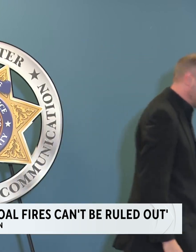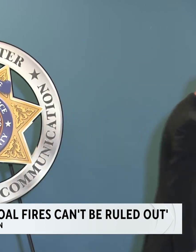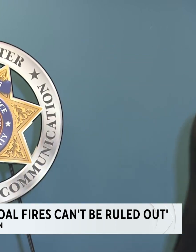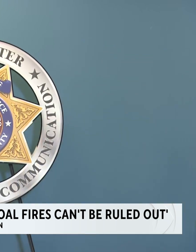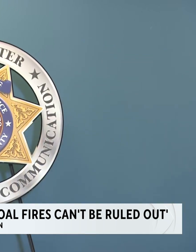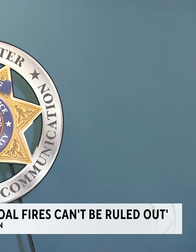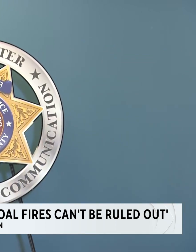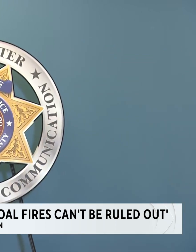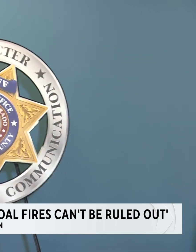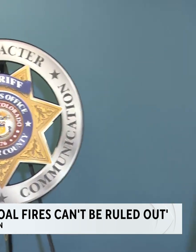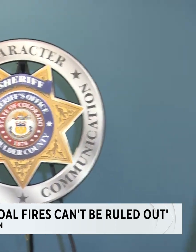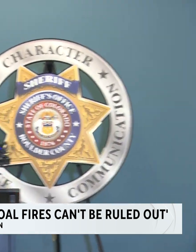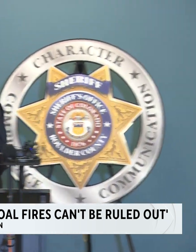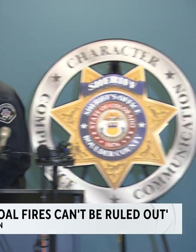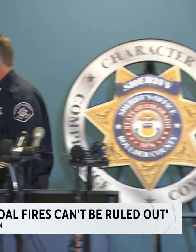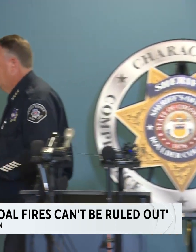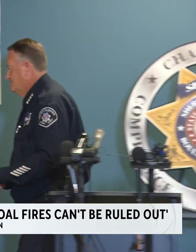DOHERTY TO TALK ABOUT HIS